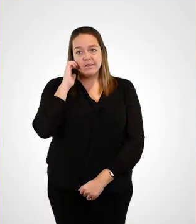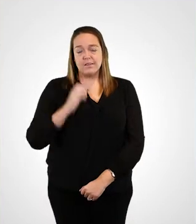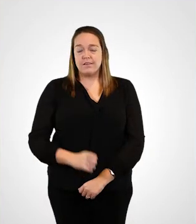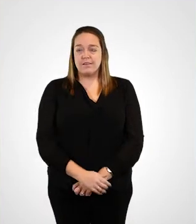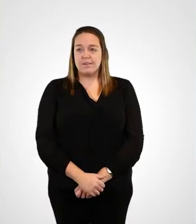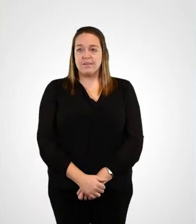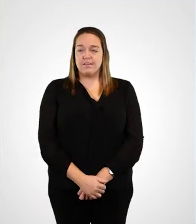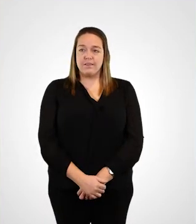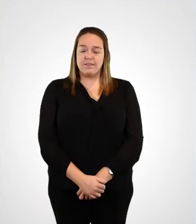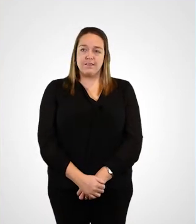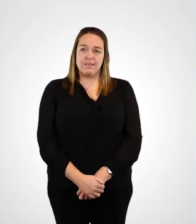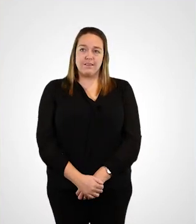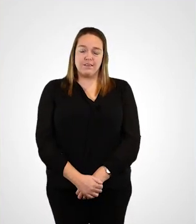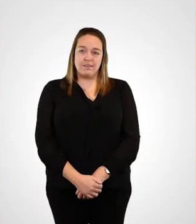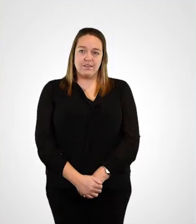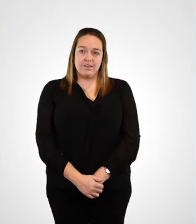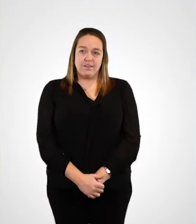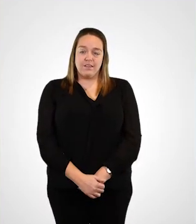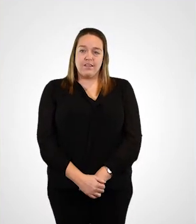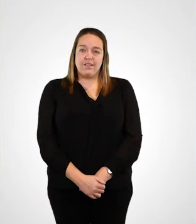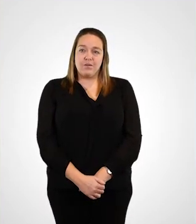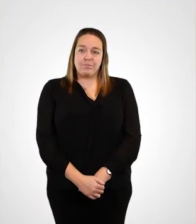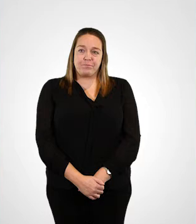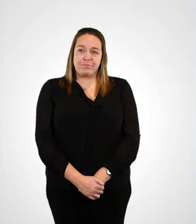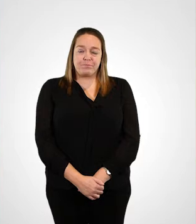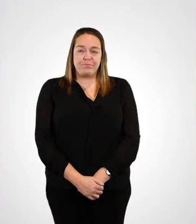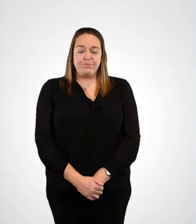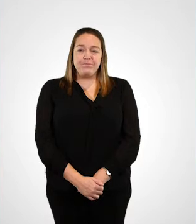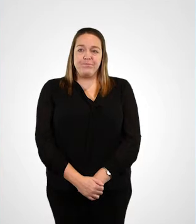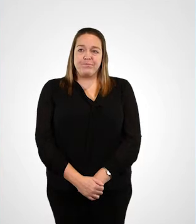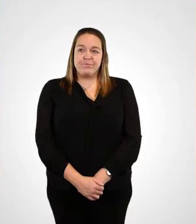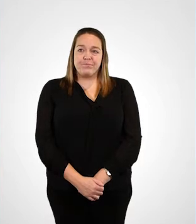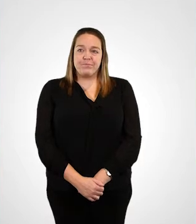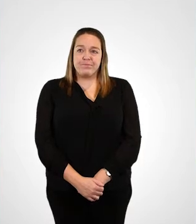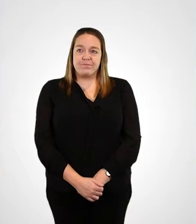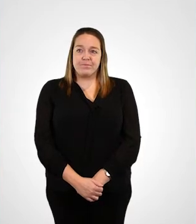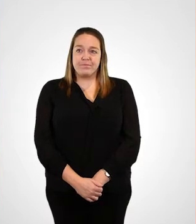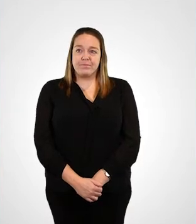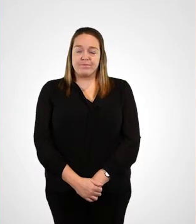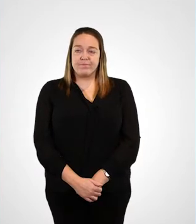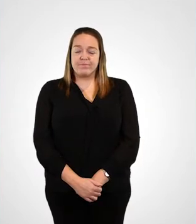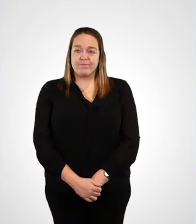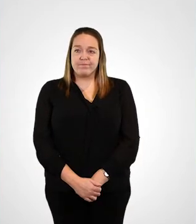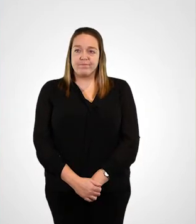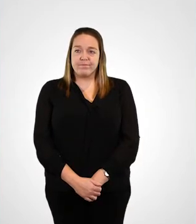Because they are both broken - I mean, broken. Yes, you're absolutely right. You said they're both broken.